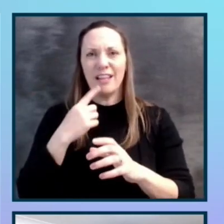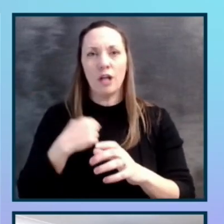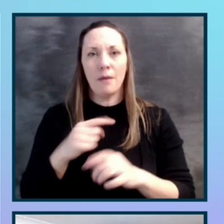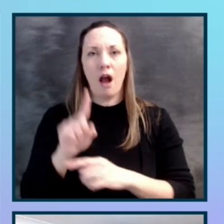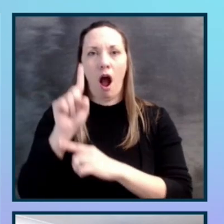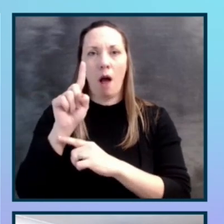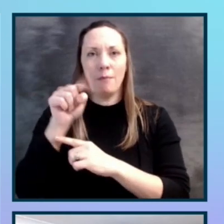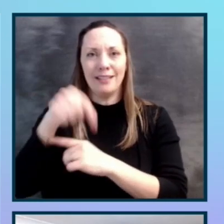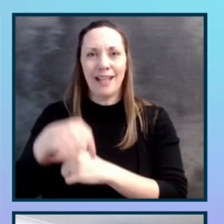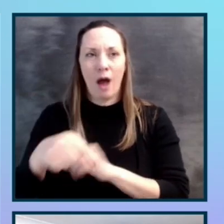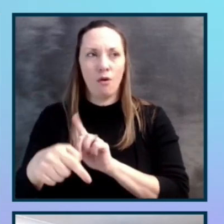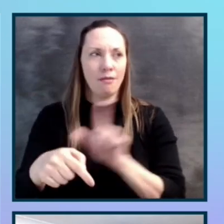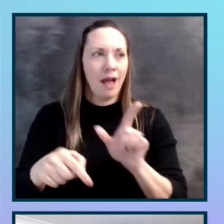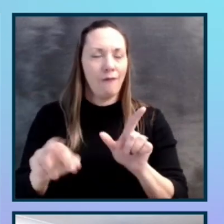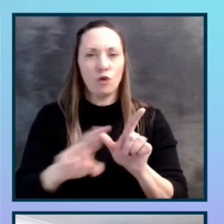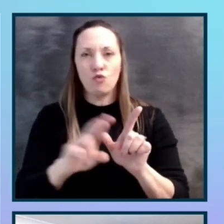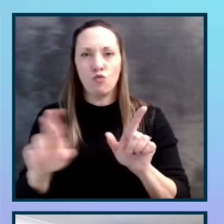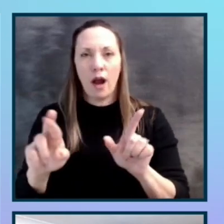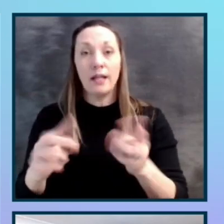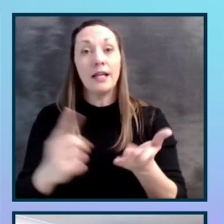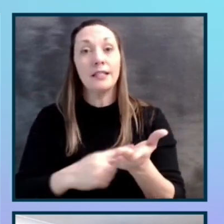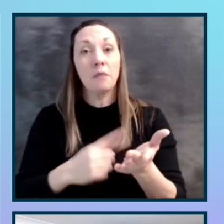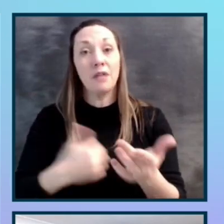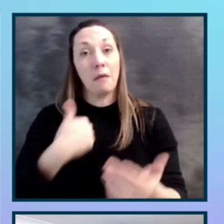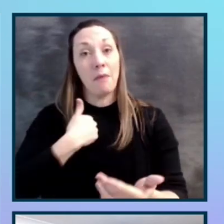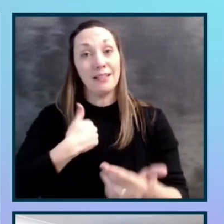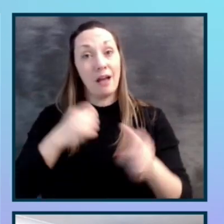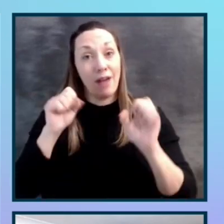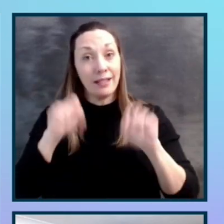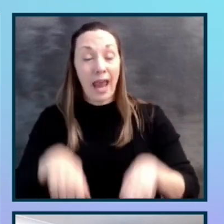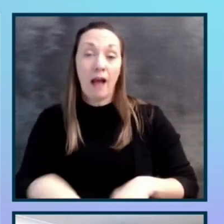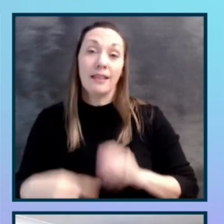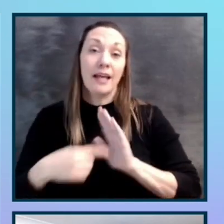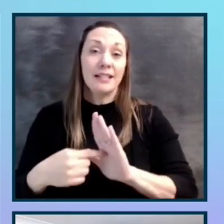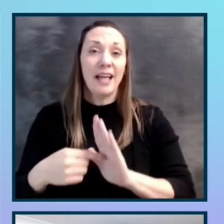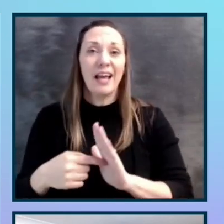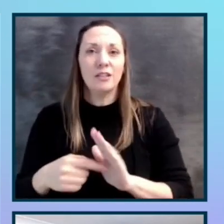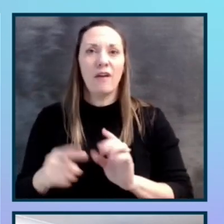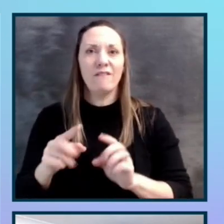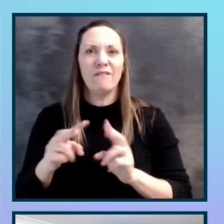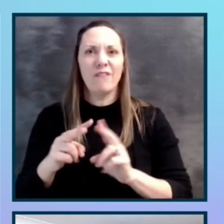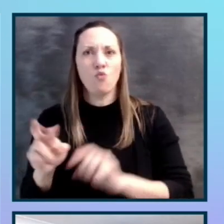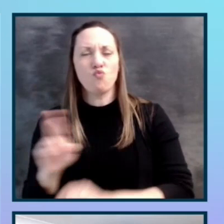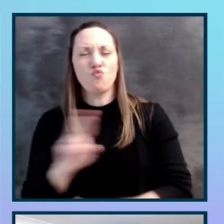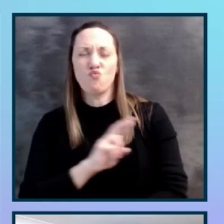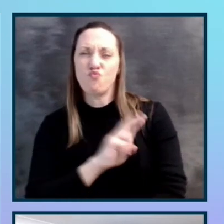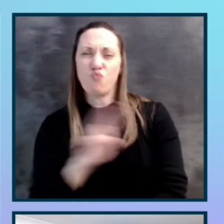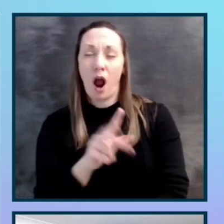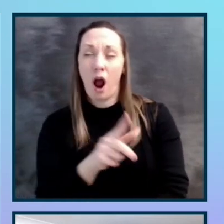And sometimes I'll be able to do it myself if, you know, say it's way over to the right and you know, and instead of being in the center,